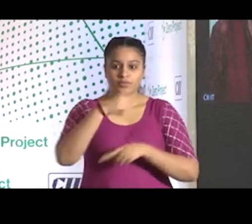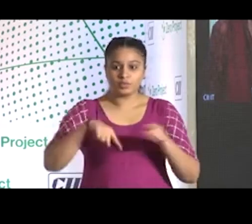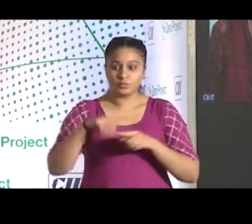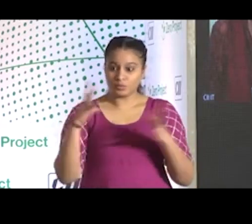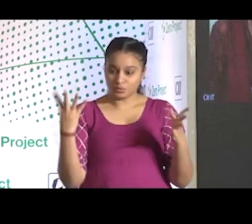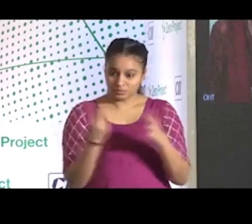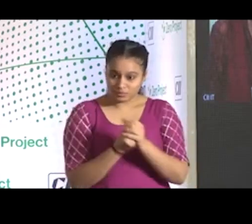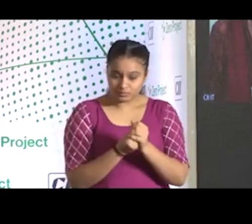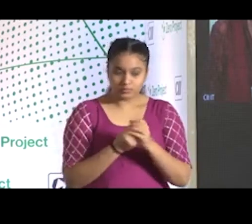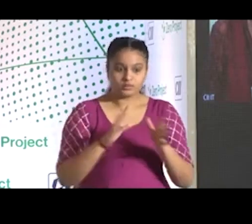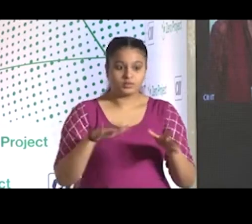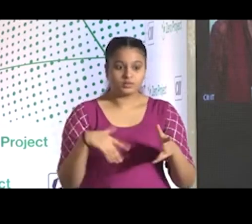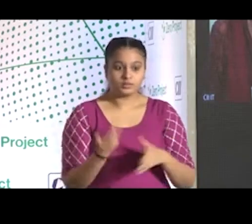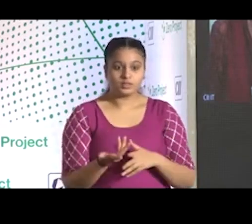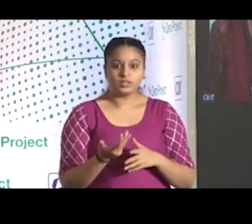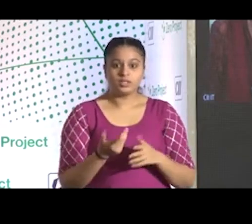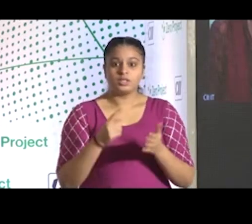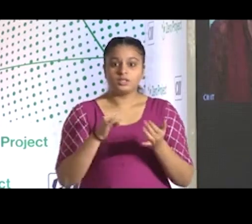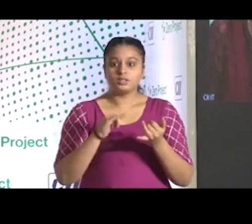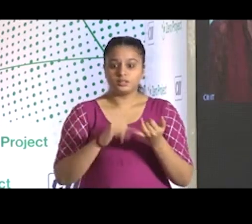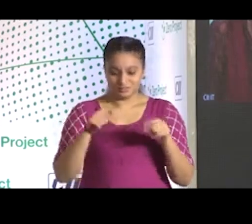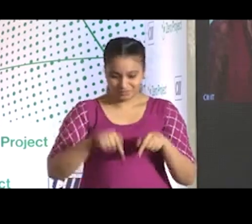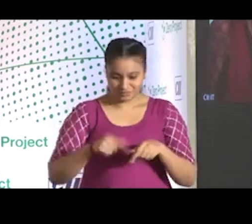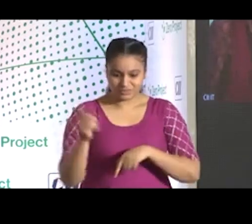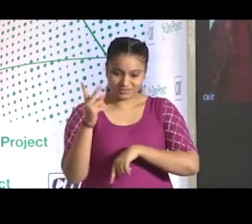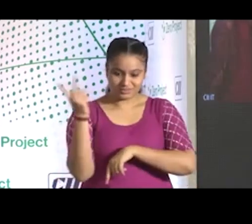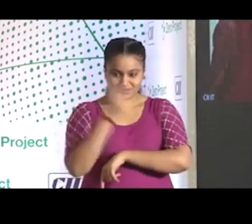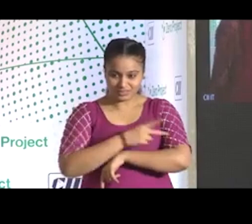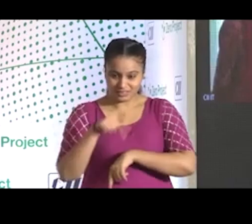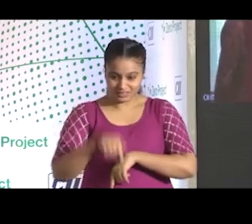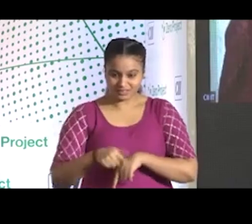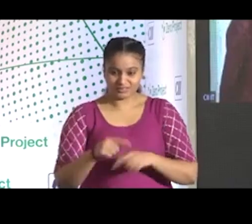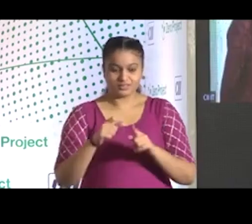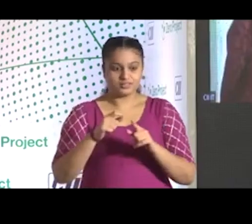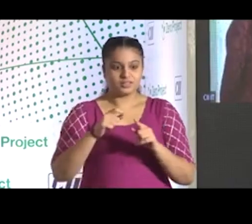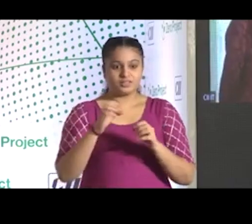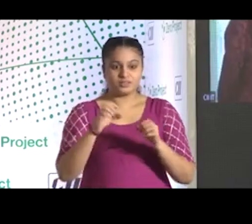that is the second day of the conference that focuses on six topics